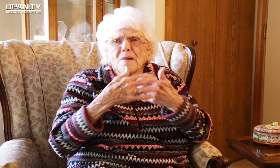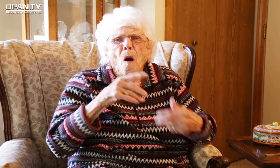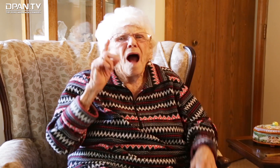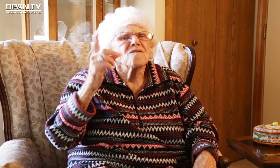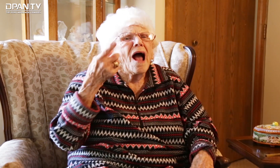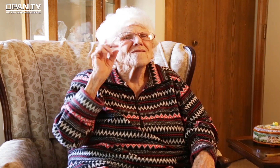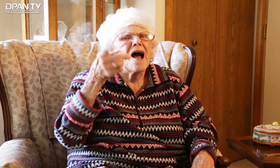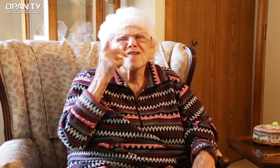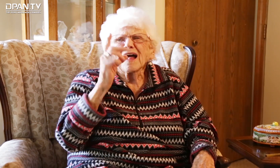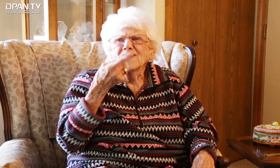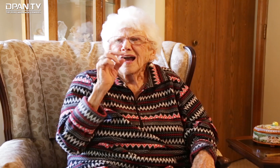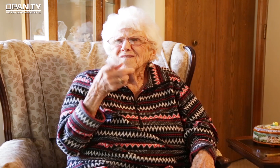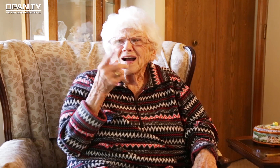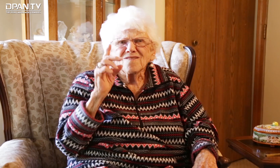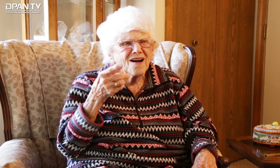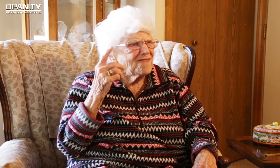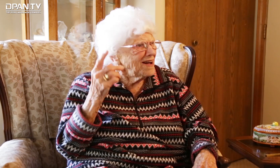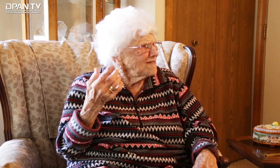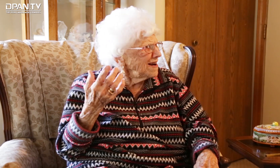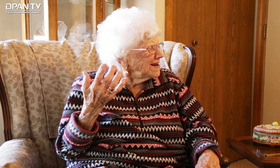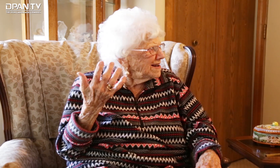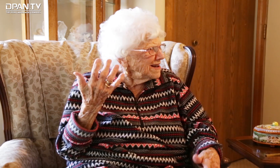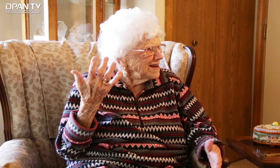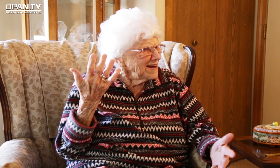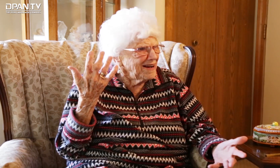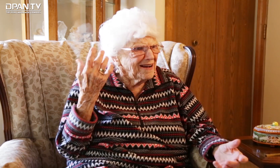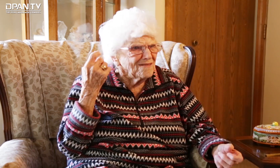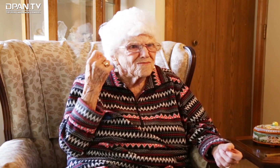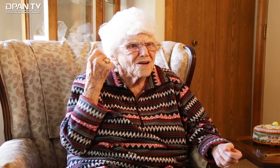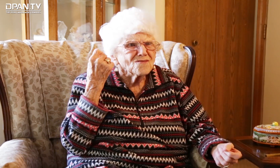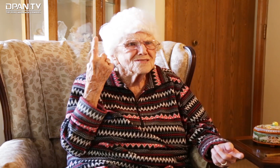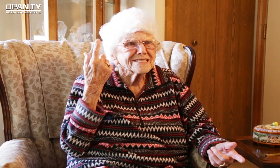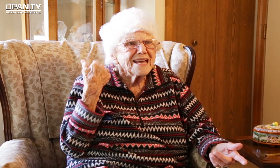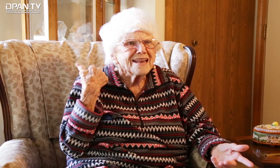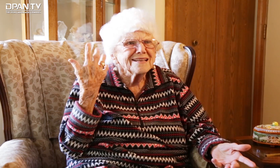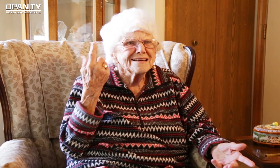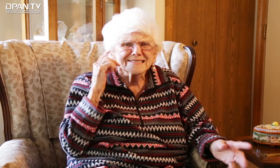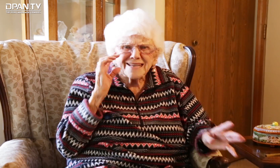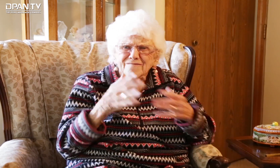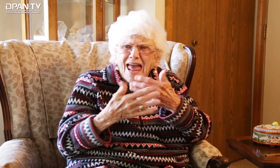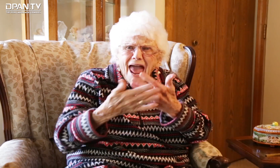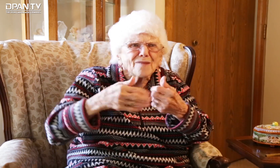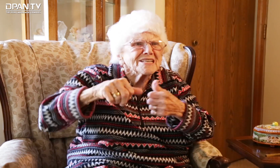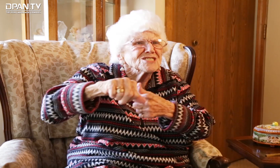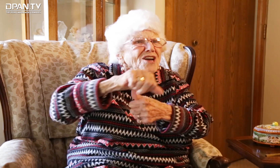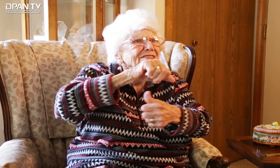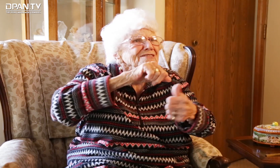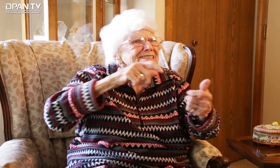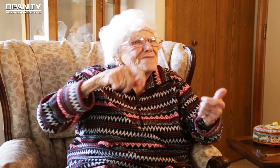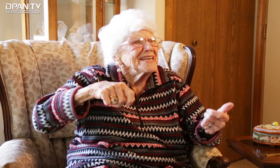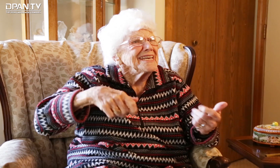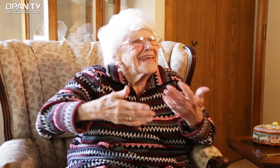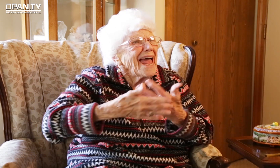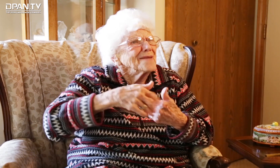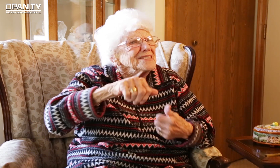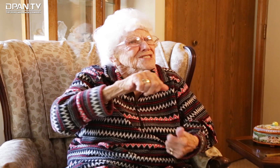Want to help? "Oh later. Later. Later." I don't understand. The deaf help each other.